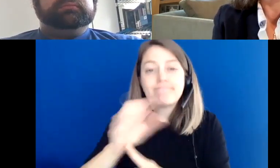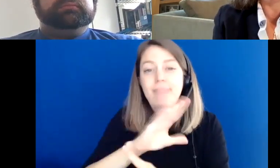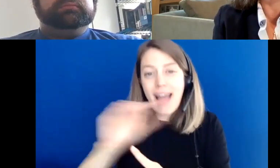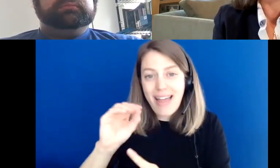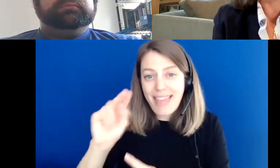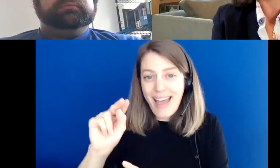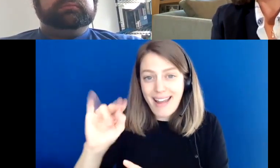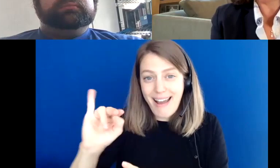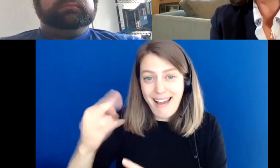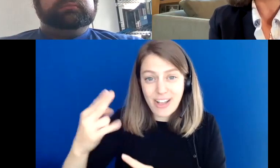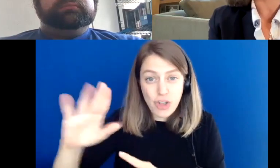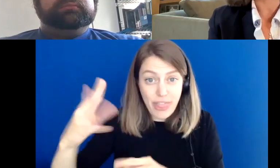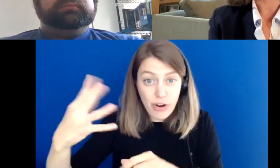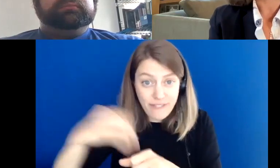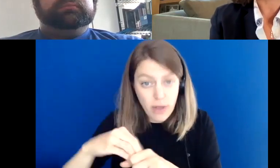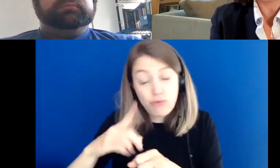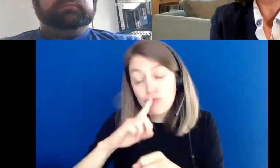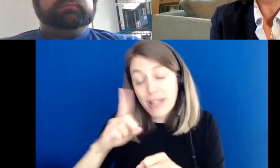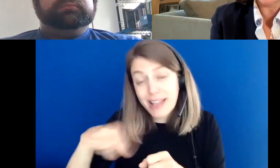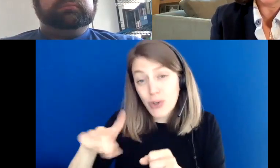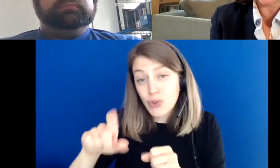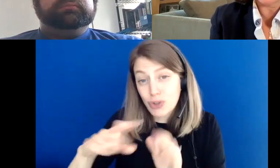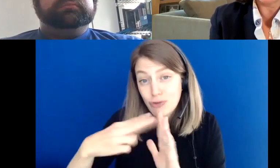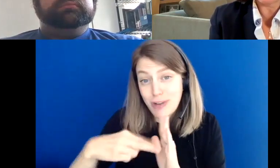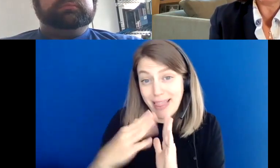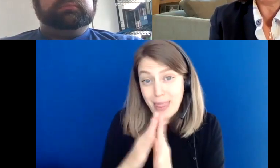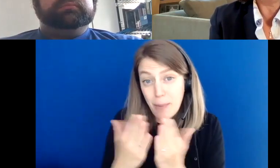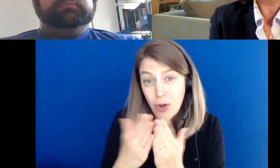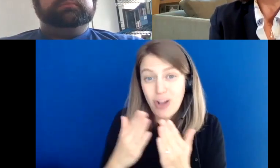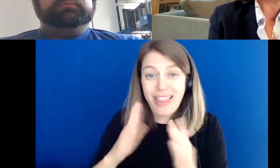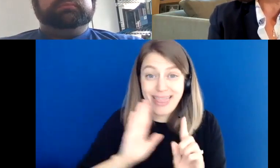you should read the book - was less than satisfactory.